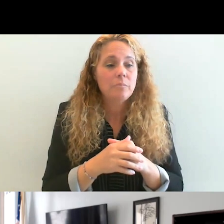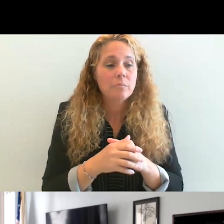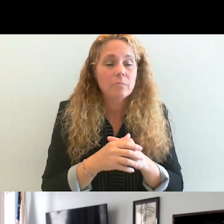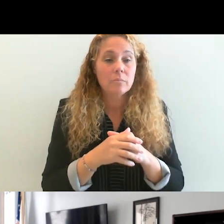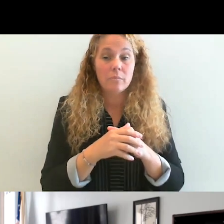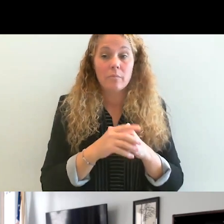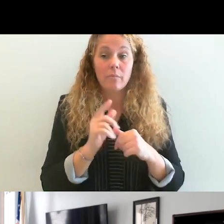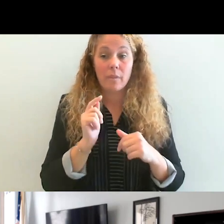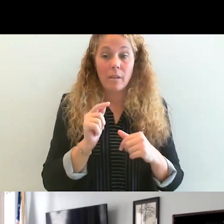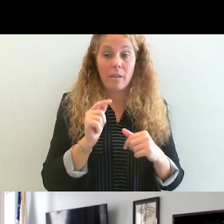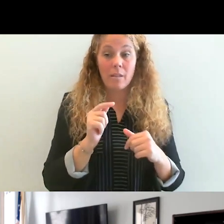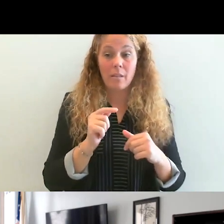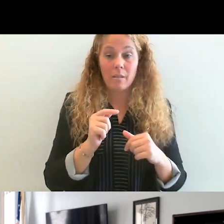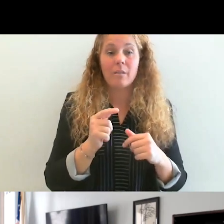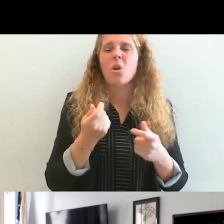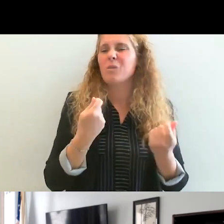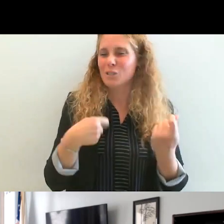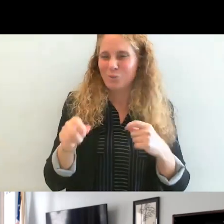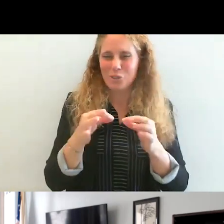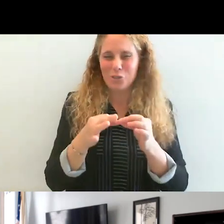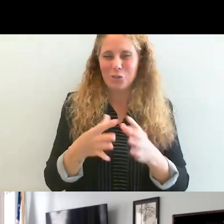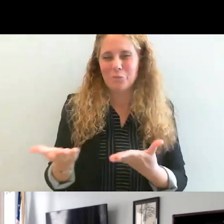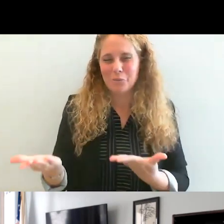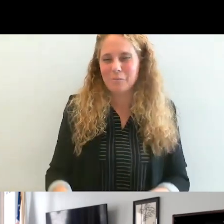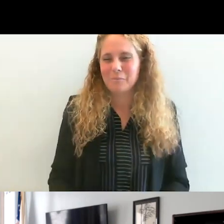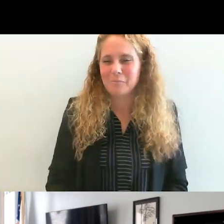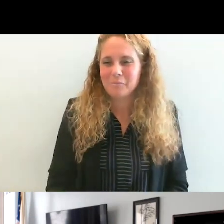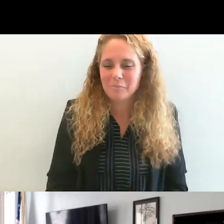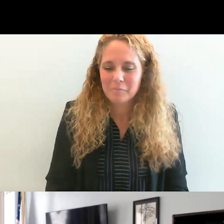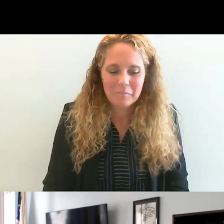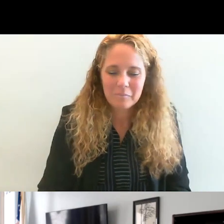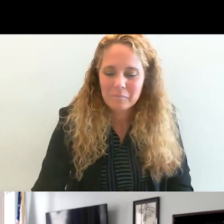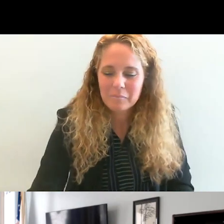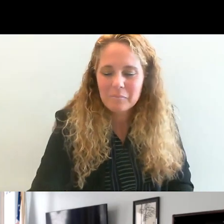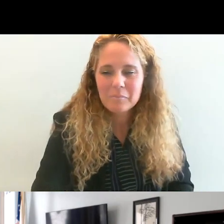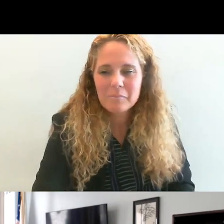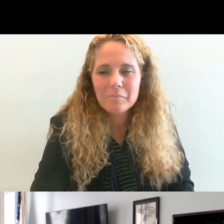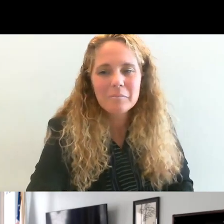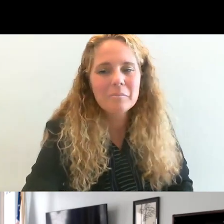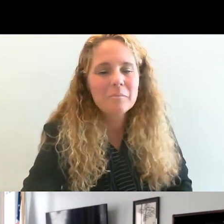SO THIS GIVES YOU A LITTLE FLAVOR OF WHAT WE ARE SEEING. AGAIN, THESE ARE EARLY RESULTS.